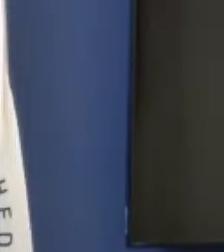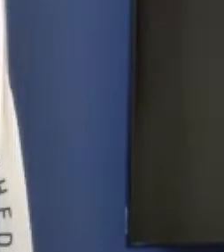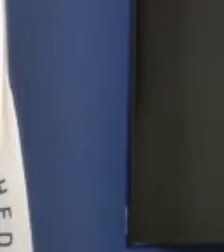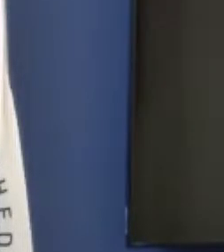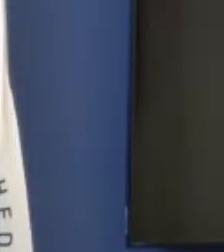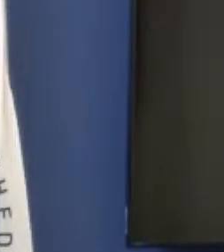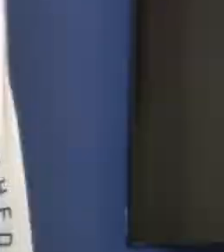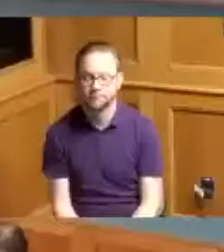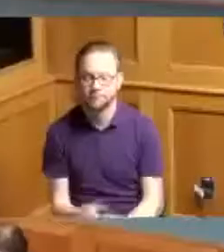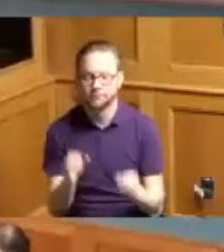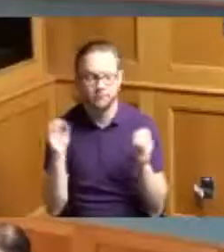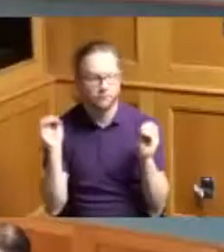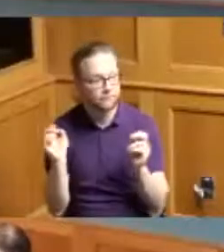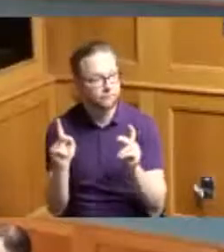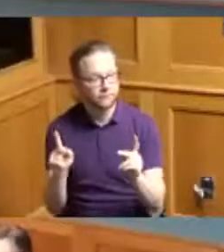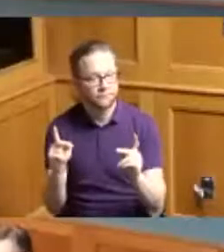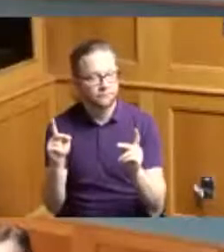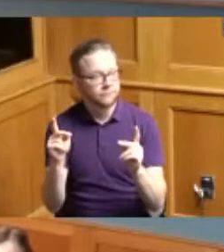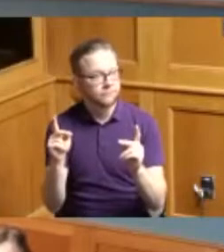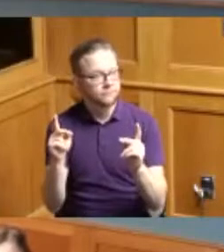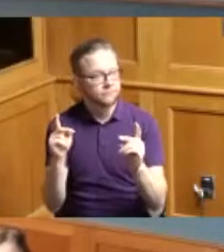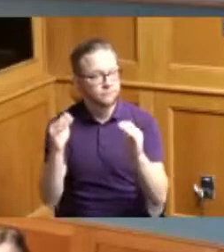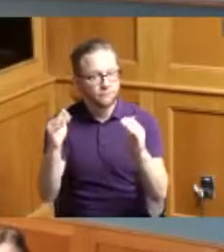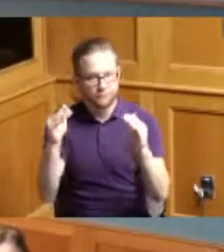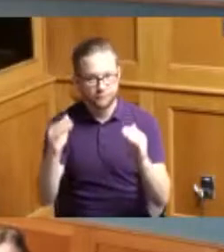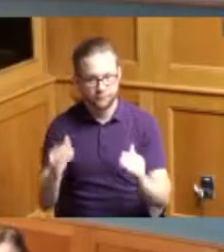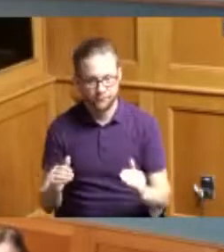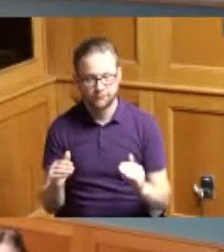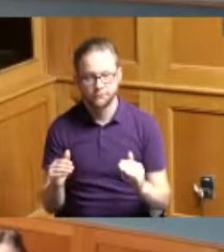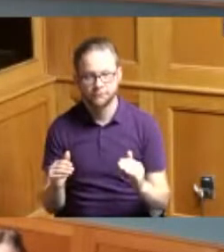okay we'll move on to our second item on the agenda